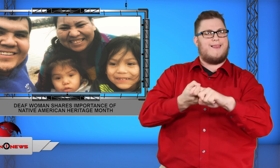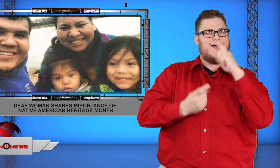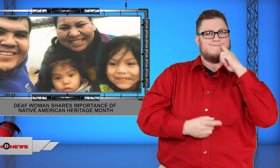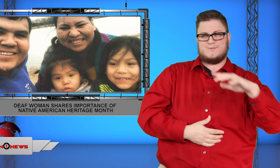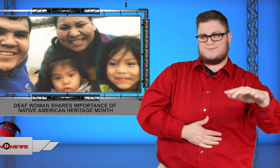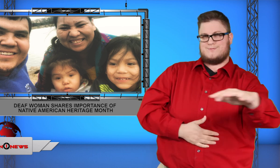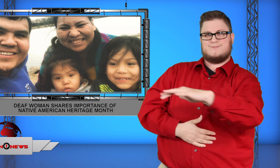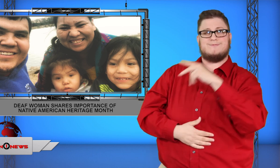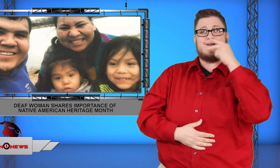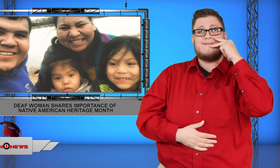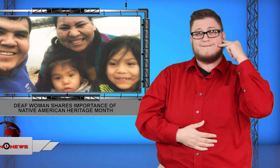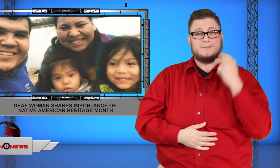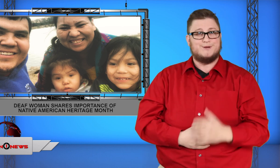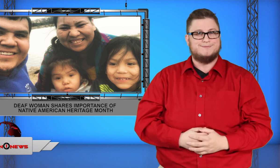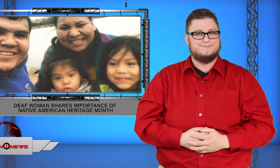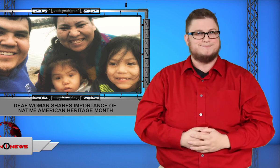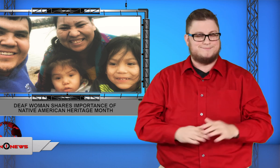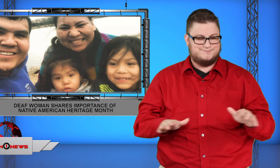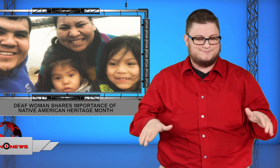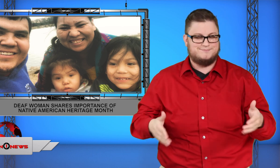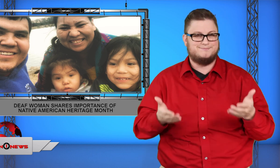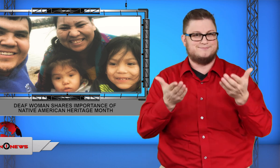for Native Americans.